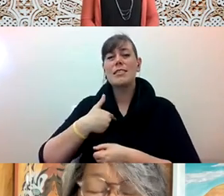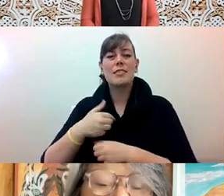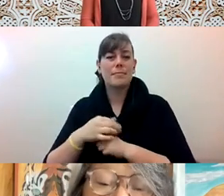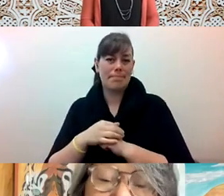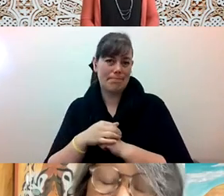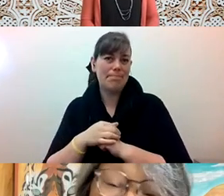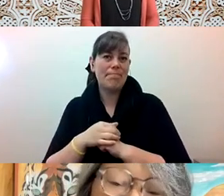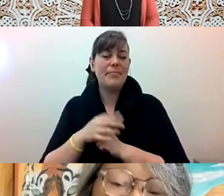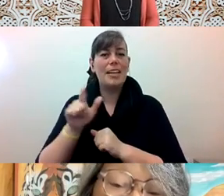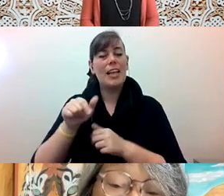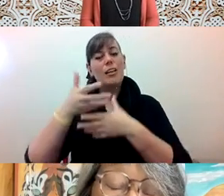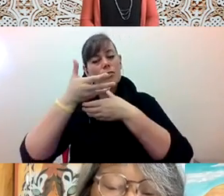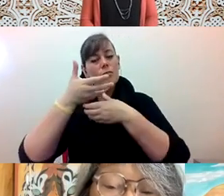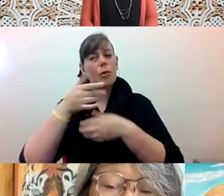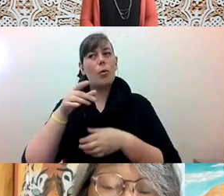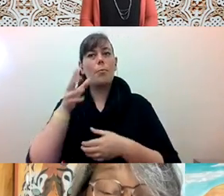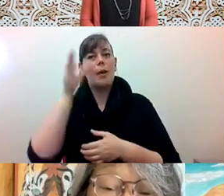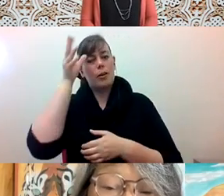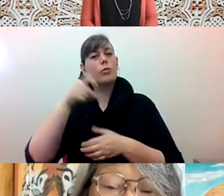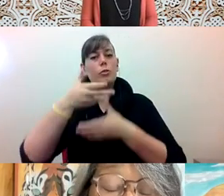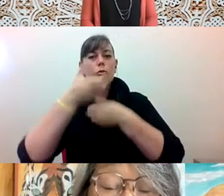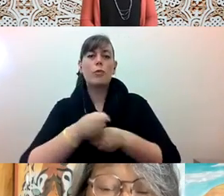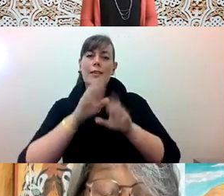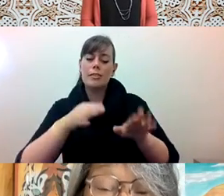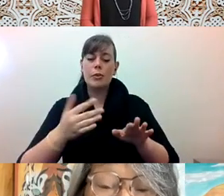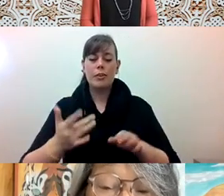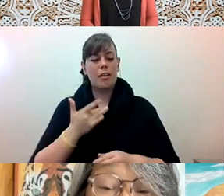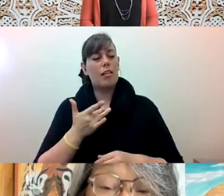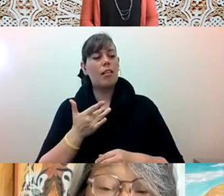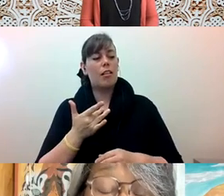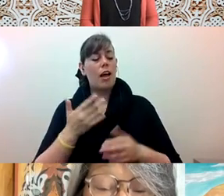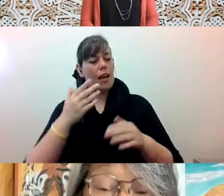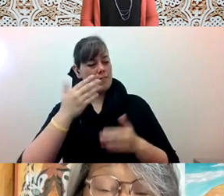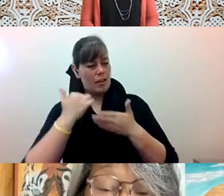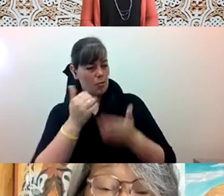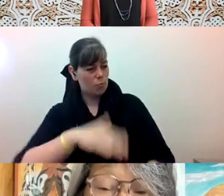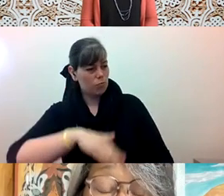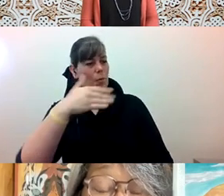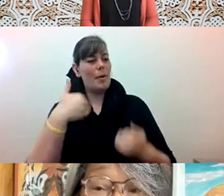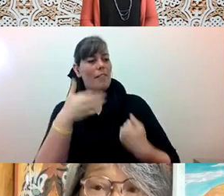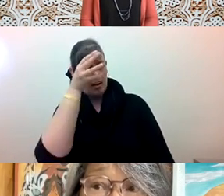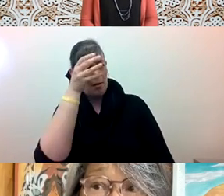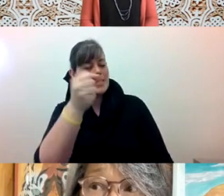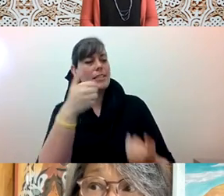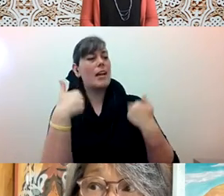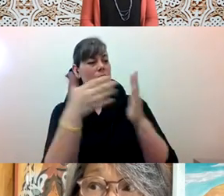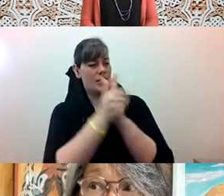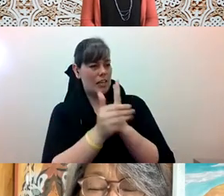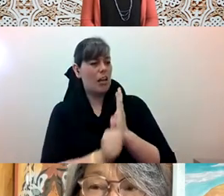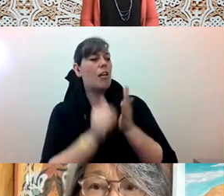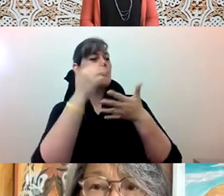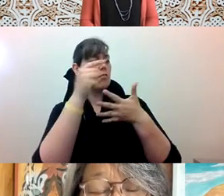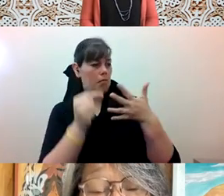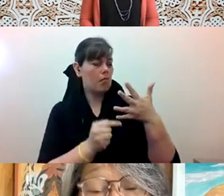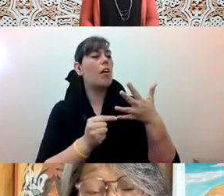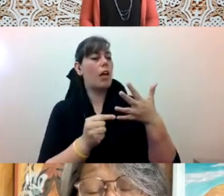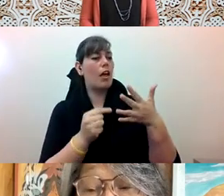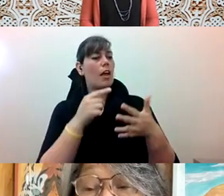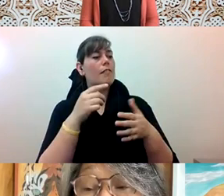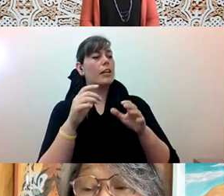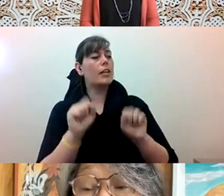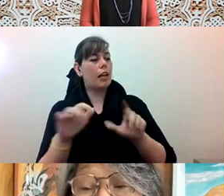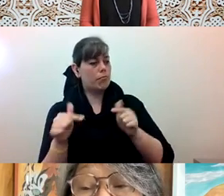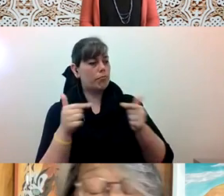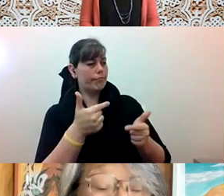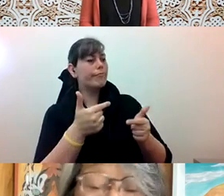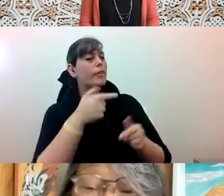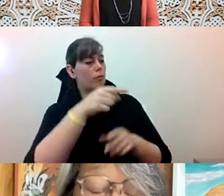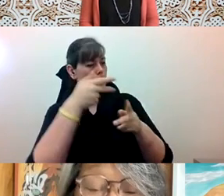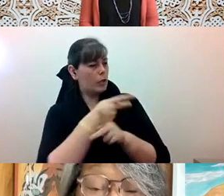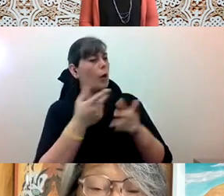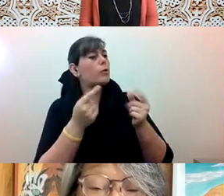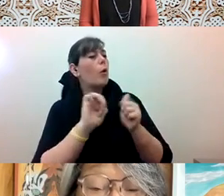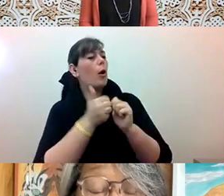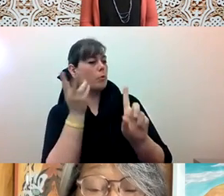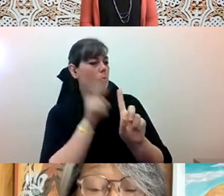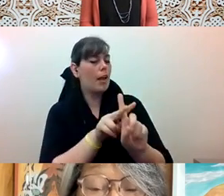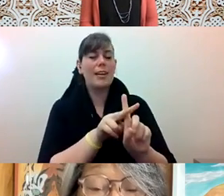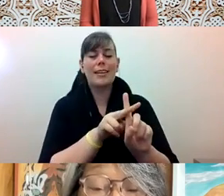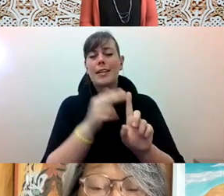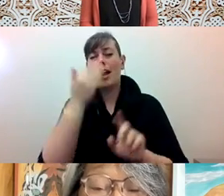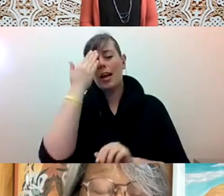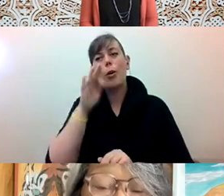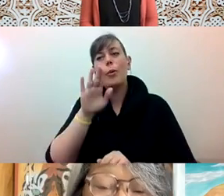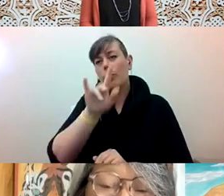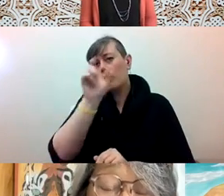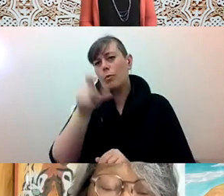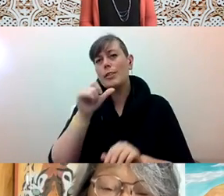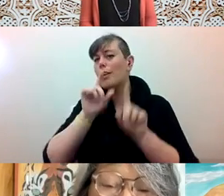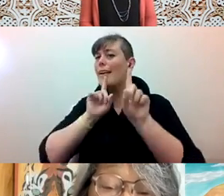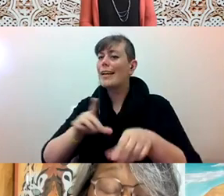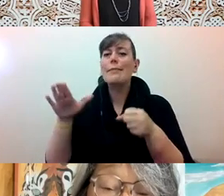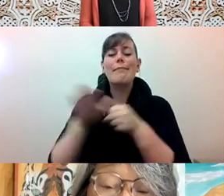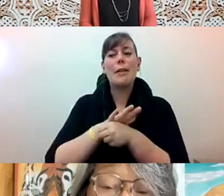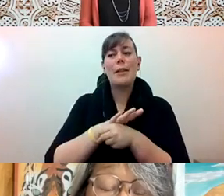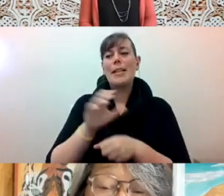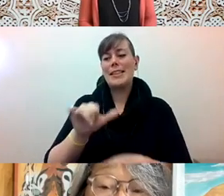pam tau lee: confidence in them that they have raised them with common sense, with skills, and... and to be able to step forward. I know this doesn't actually answer that question, but this is something that I I'm very concerned about.